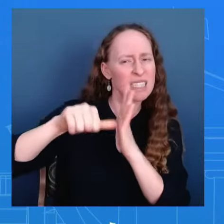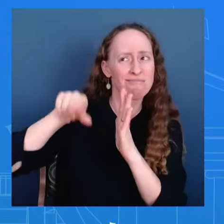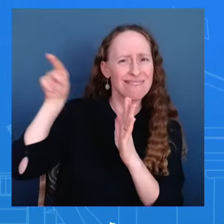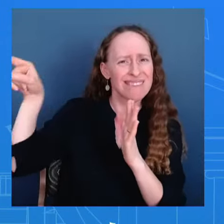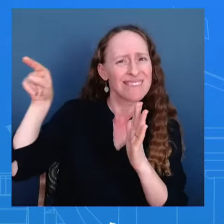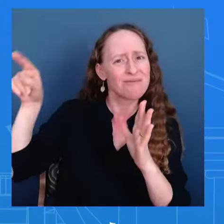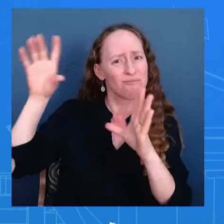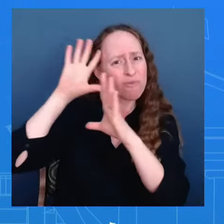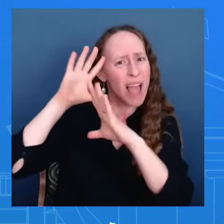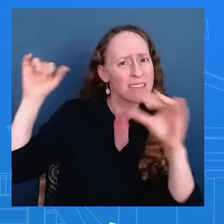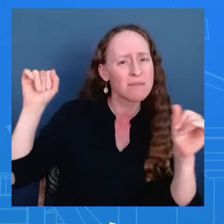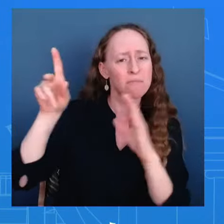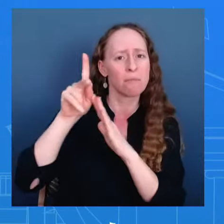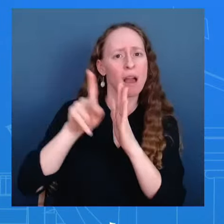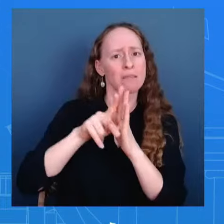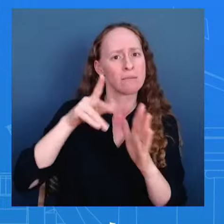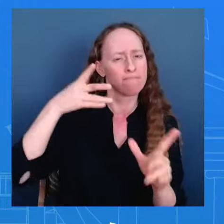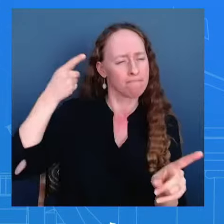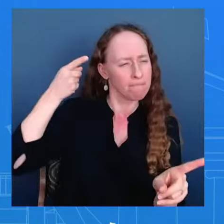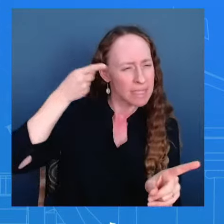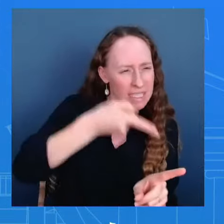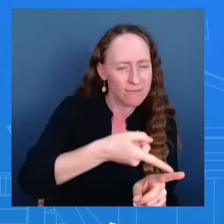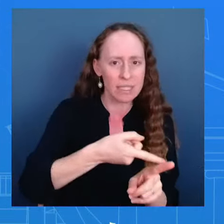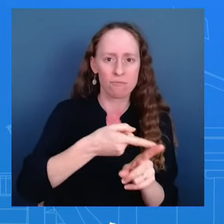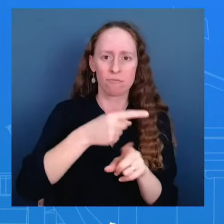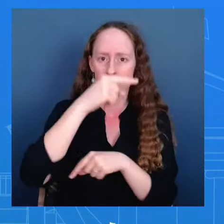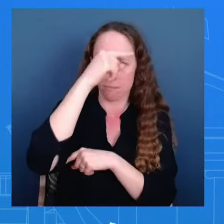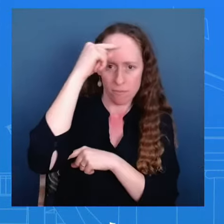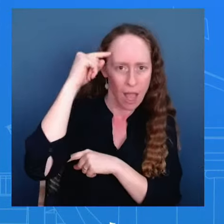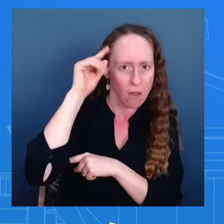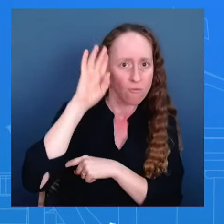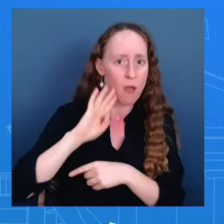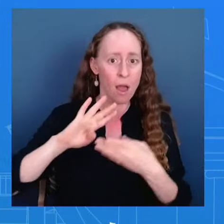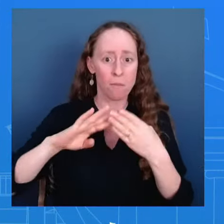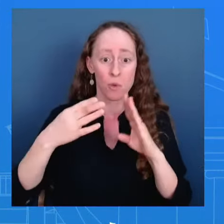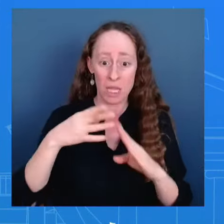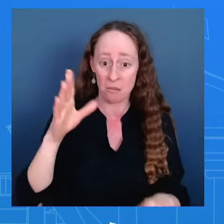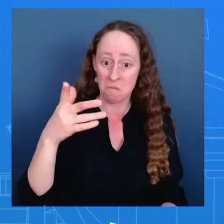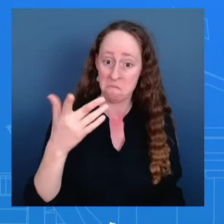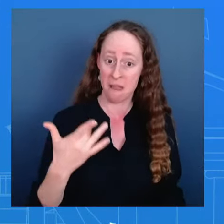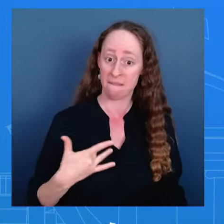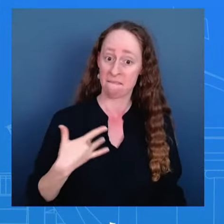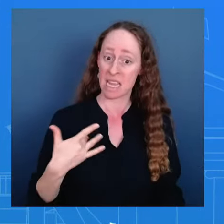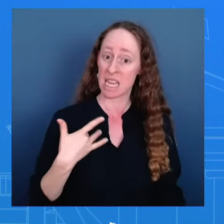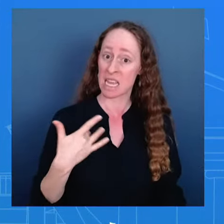that they have been effective on the ground? Ms. Jean-Pierre: I'm just going to be really mindful, as you just stated in your question to me, you're talking about battleground states.